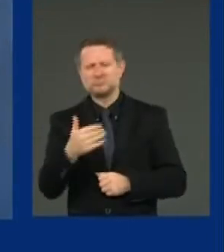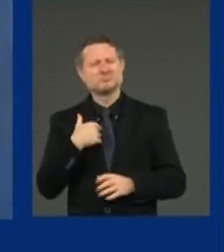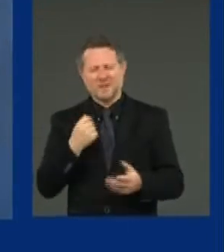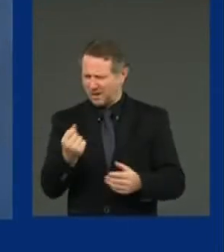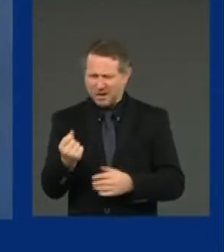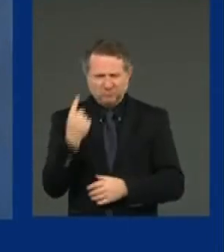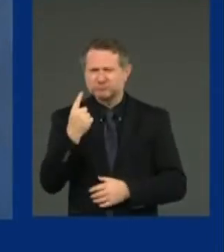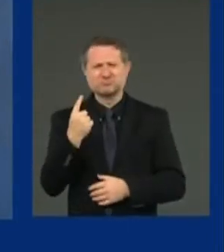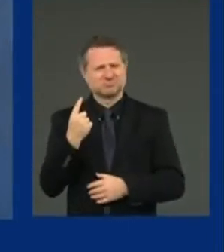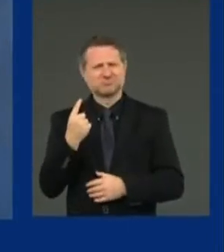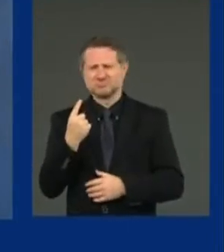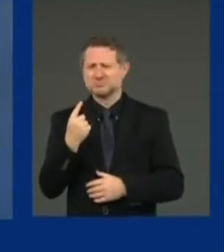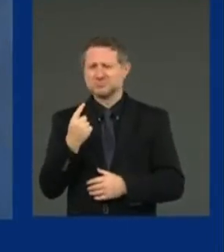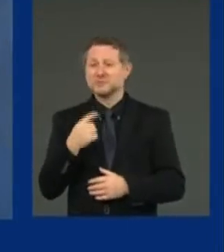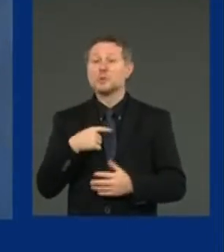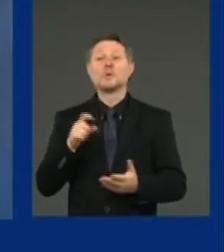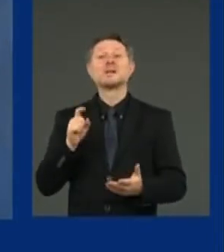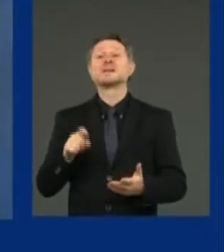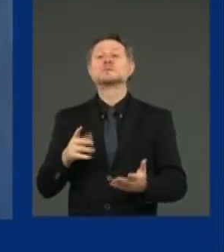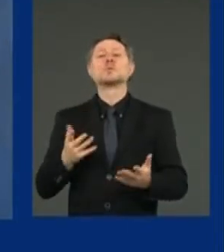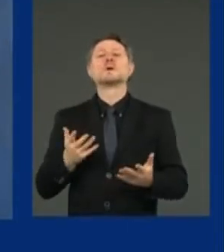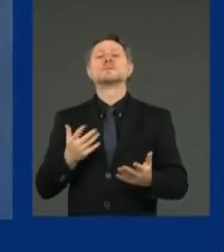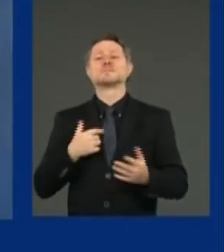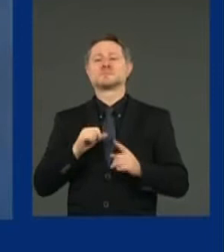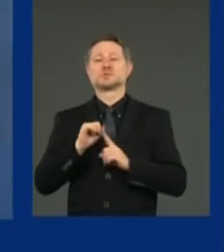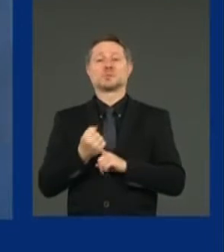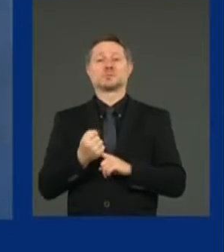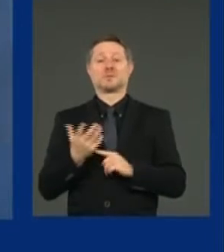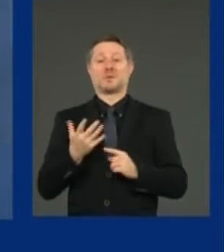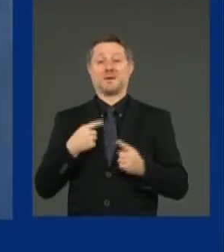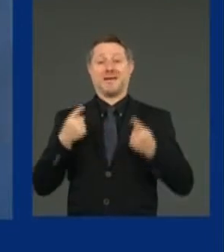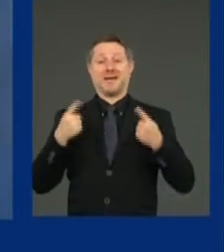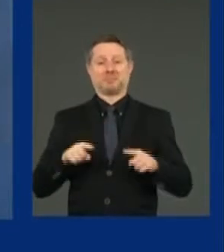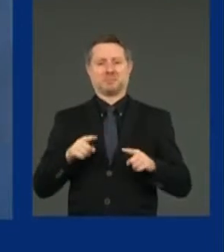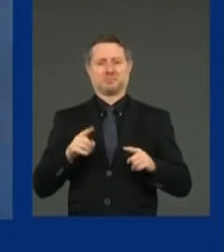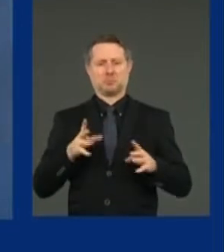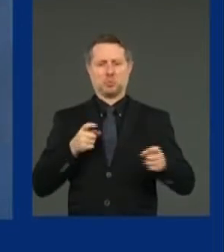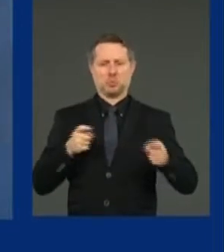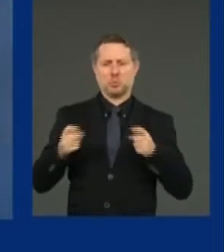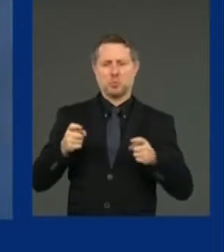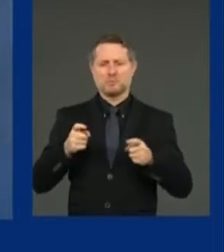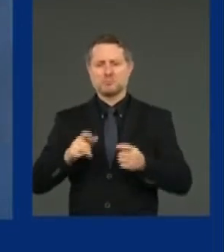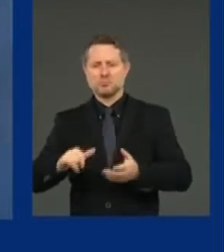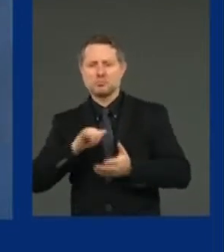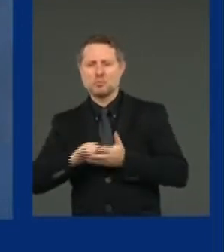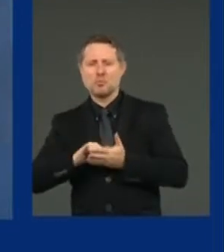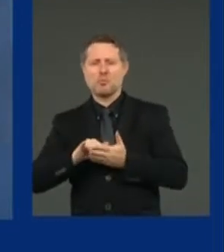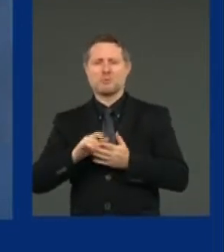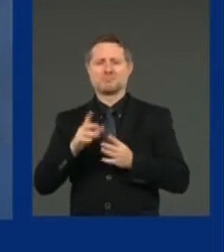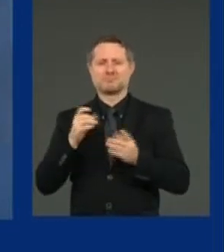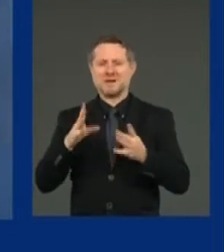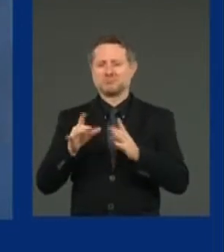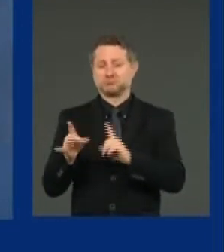BE HARD. AND, WE SAID WE DREW BAD CARDS IN THIS HAND. NEW YORK DID HAVE THE HIGHEST